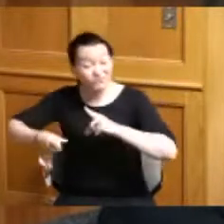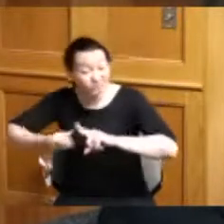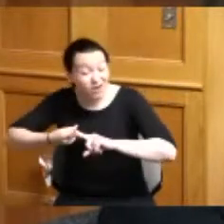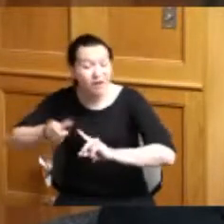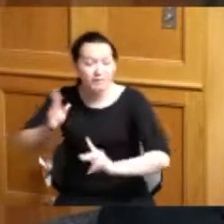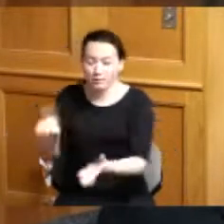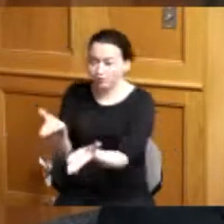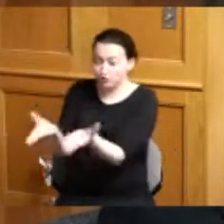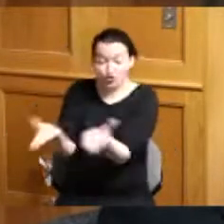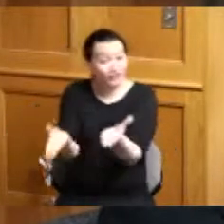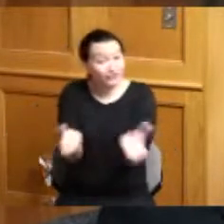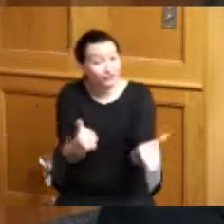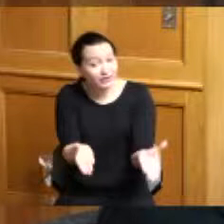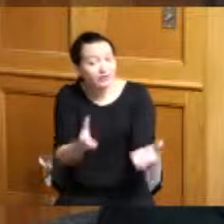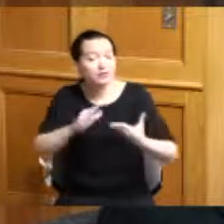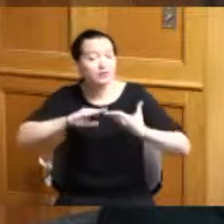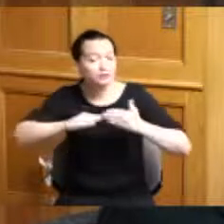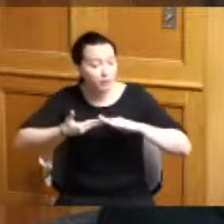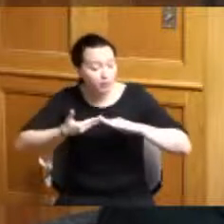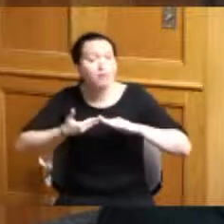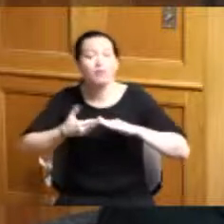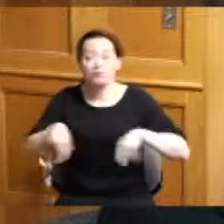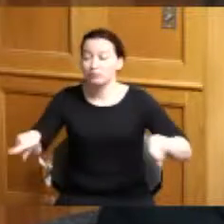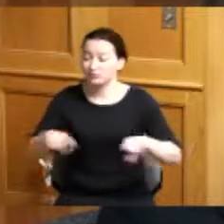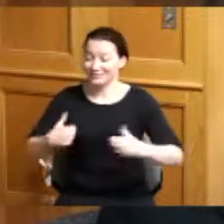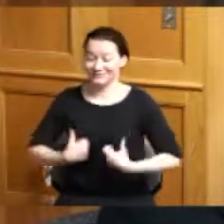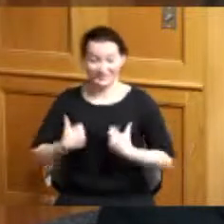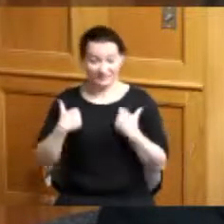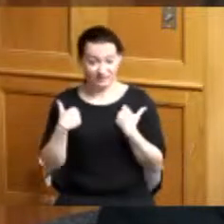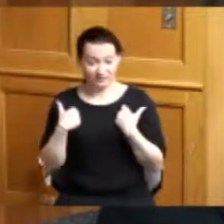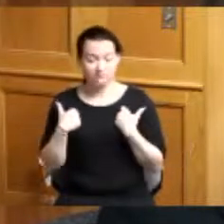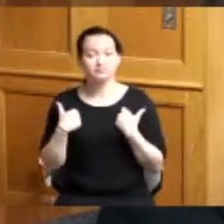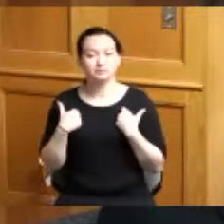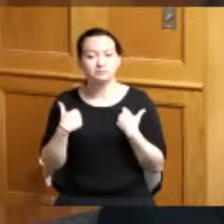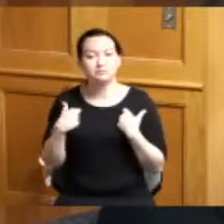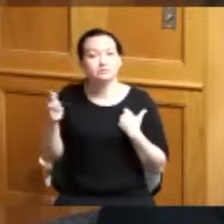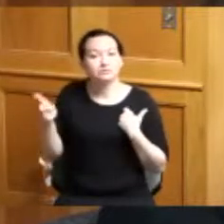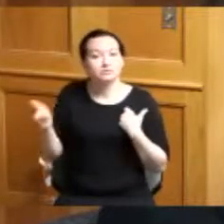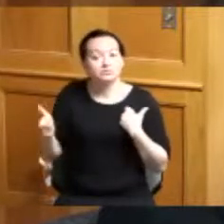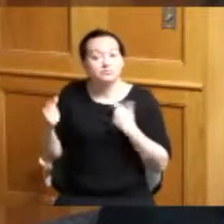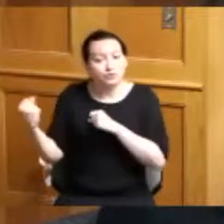who serve them in the communities in which they lived and whereas pad tribute was a strong and